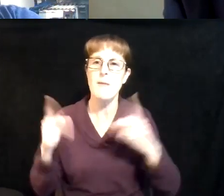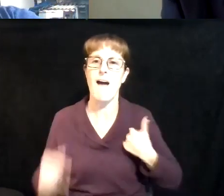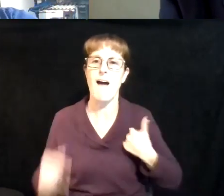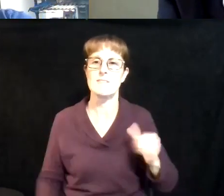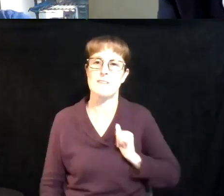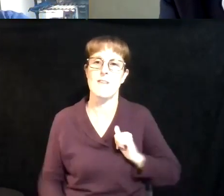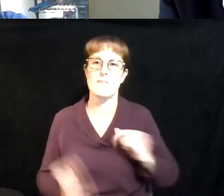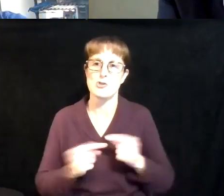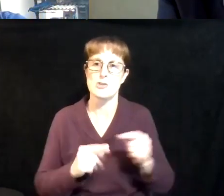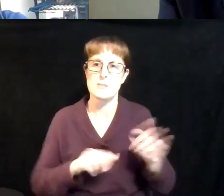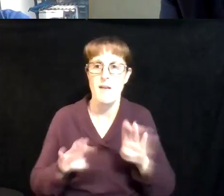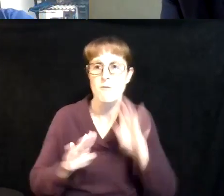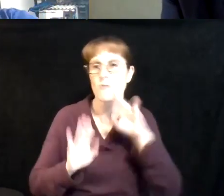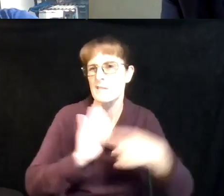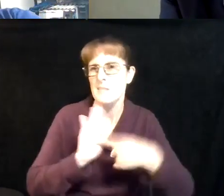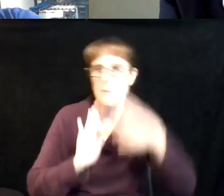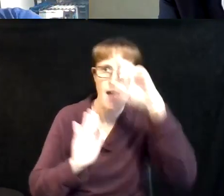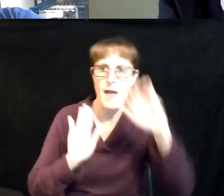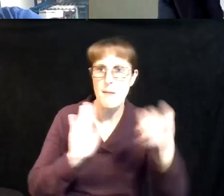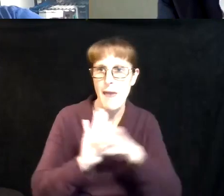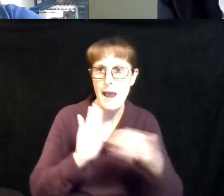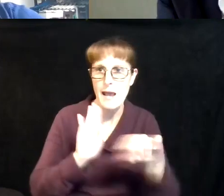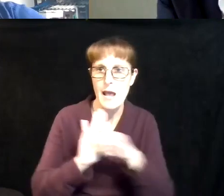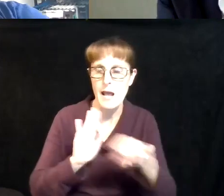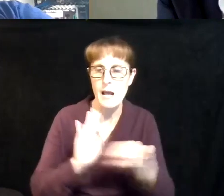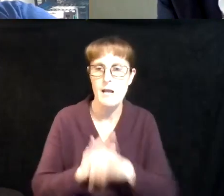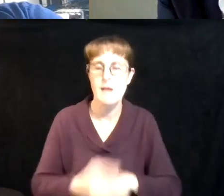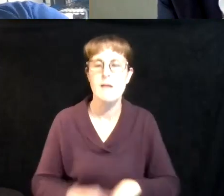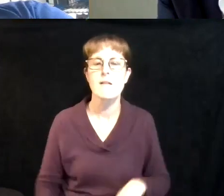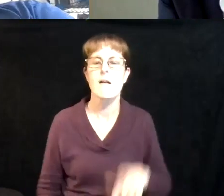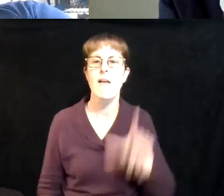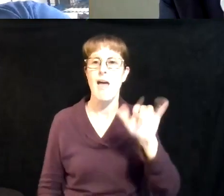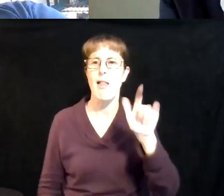The Applied Physics Laboratory was established in 1942